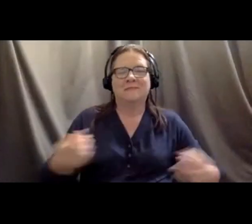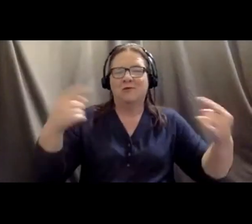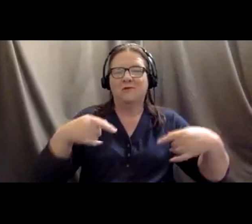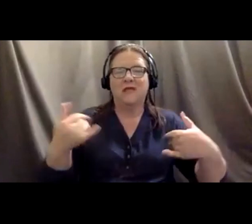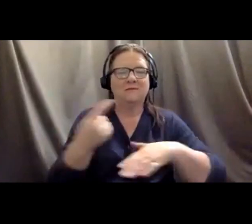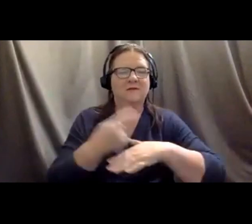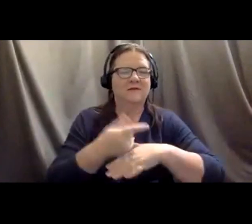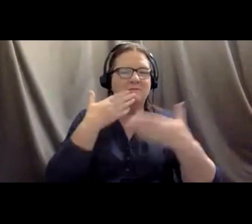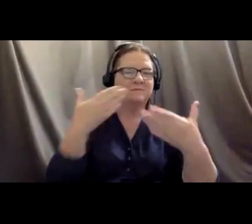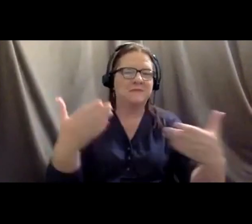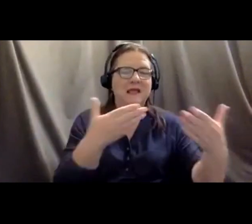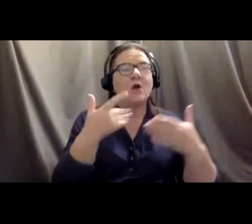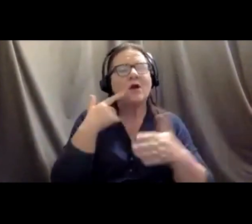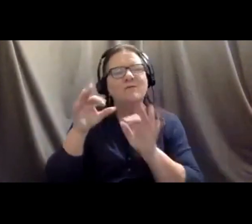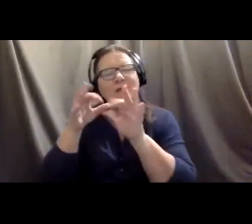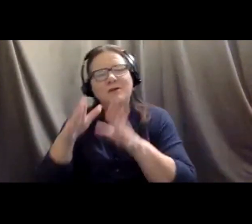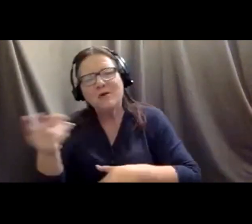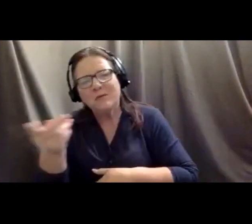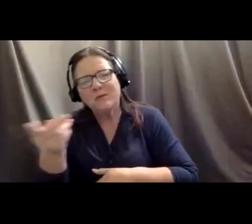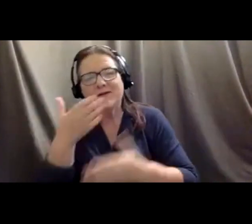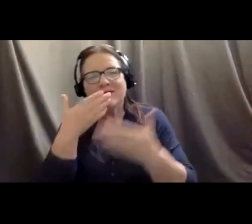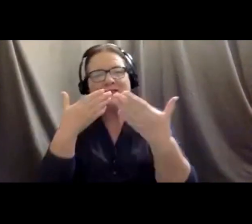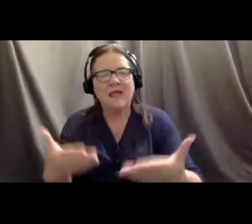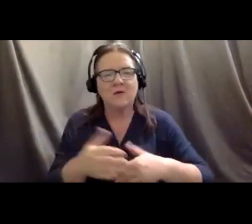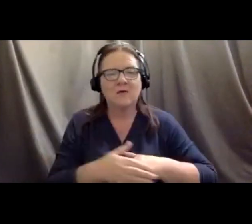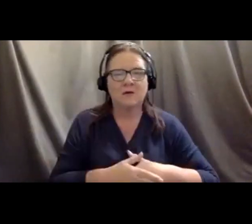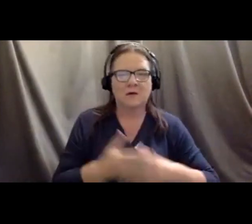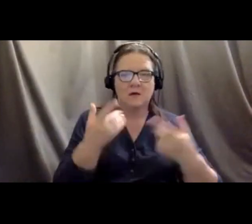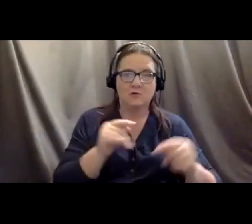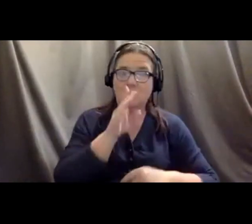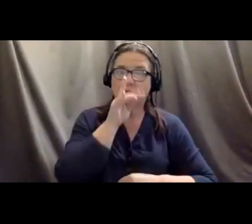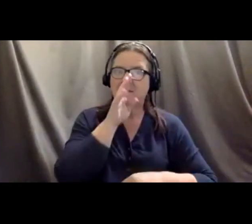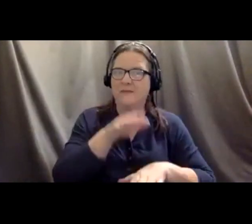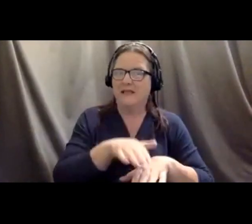And for the interpreters. I try to speak more slowly.